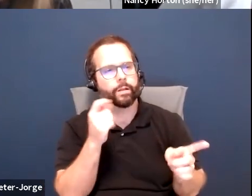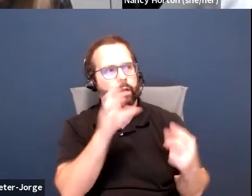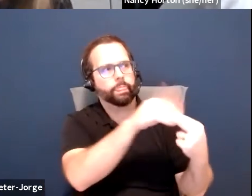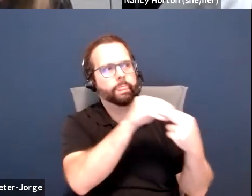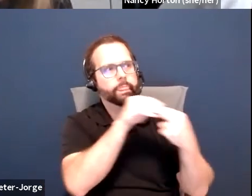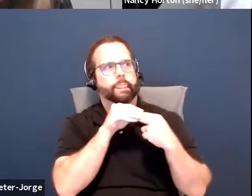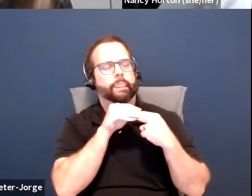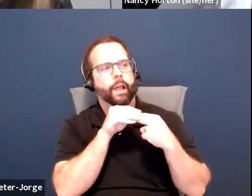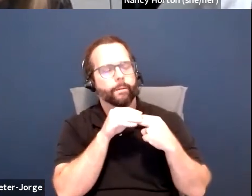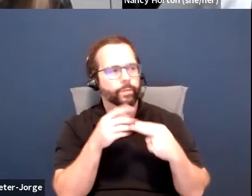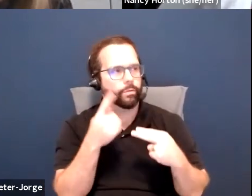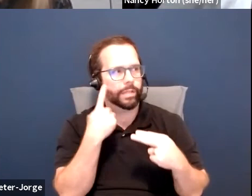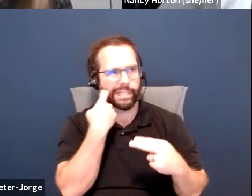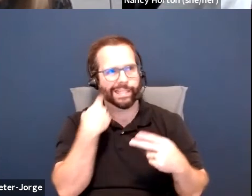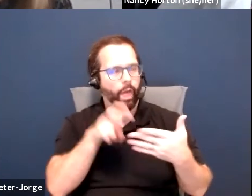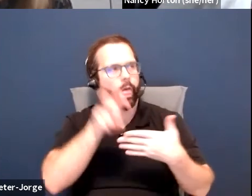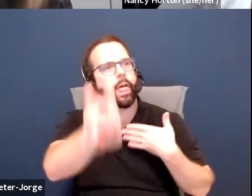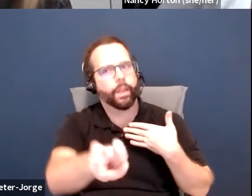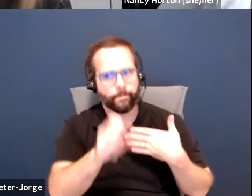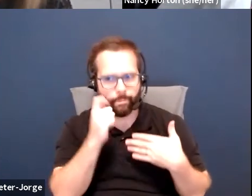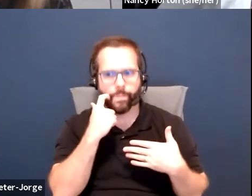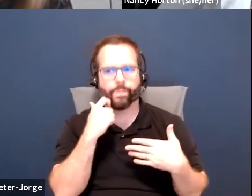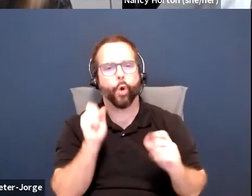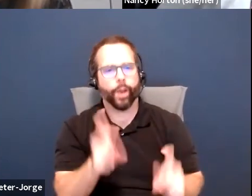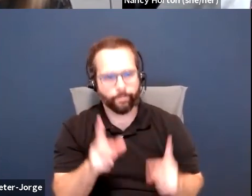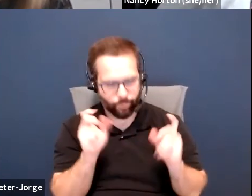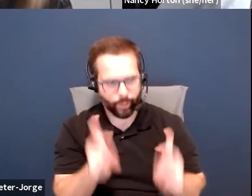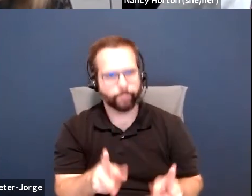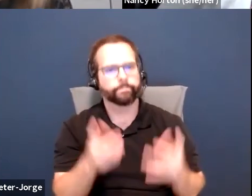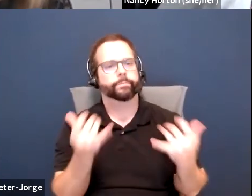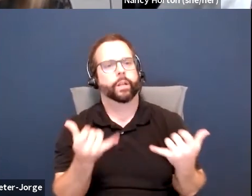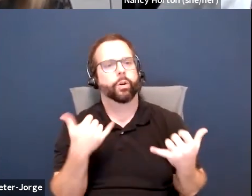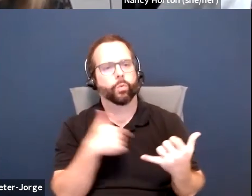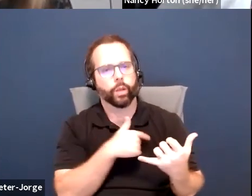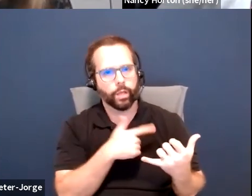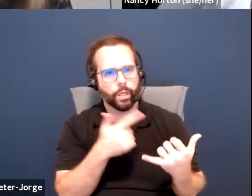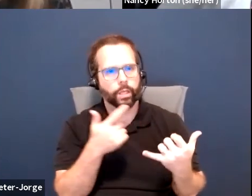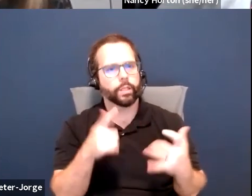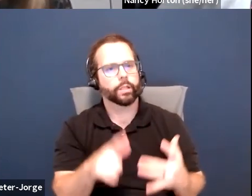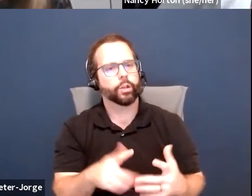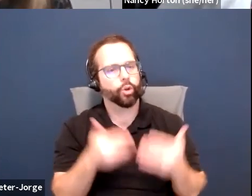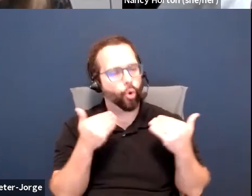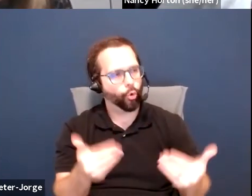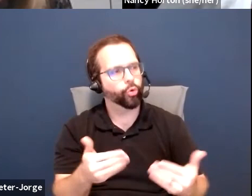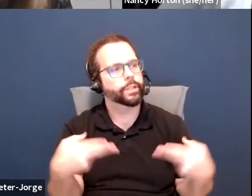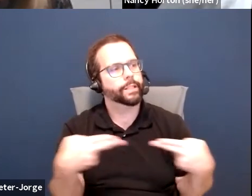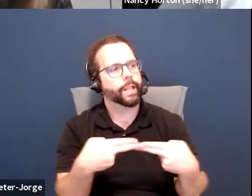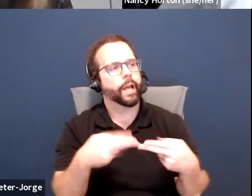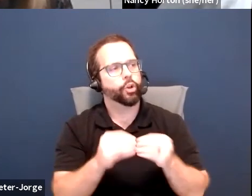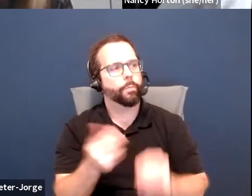» Nancy: I think that's the one that we should have jumped ahead and we really talked about that